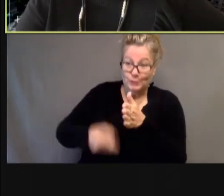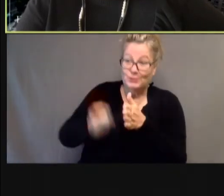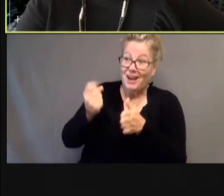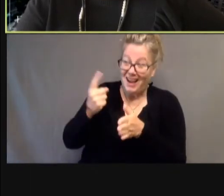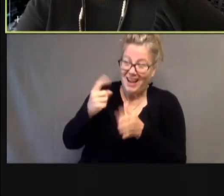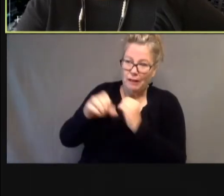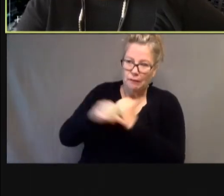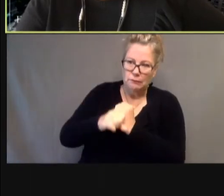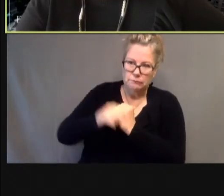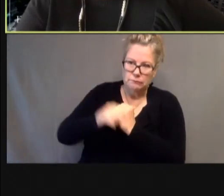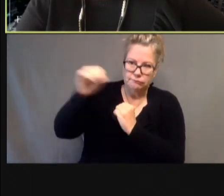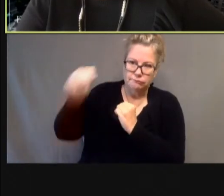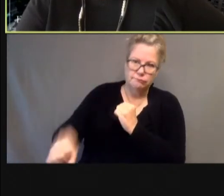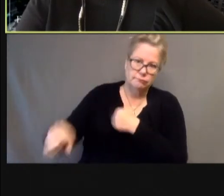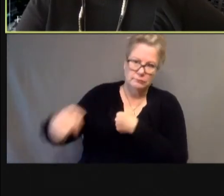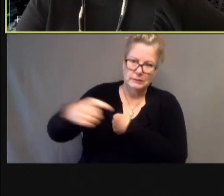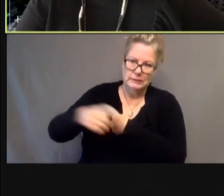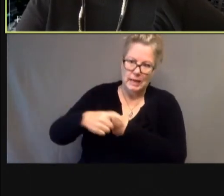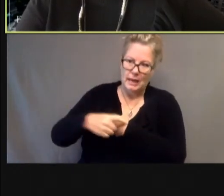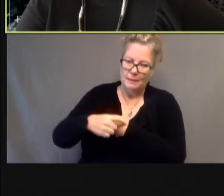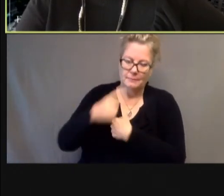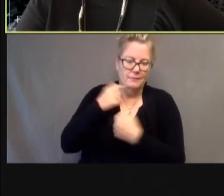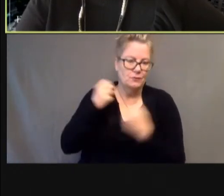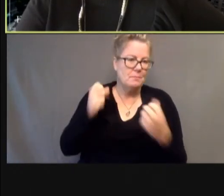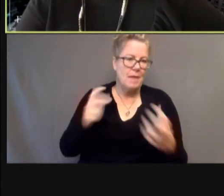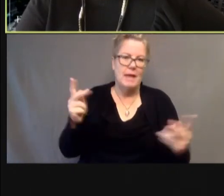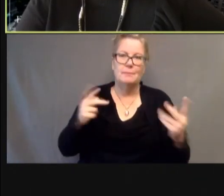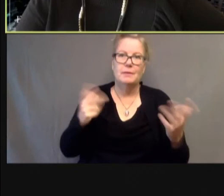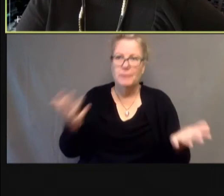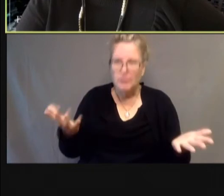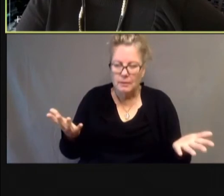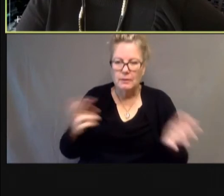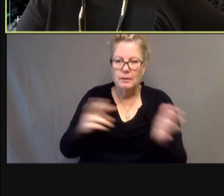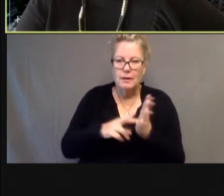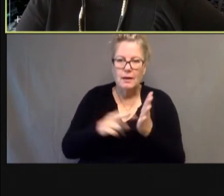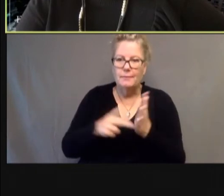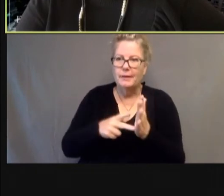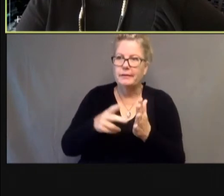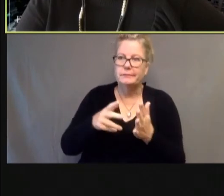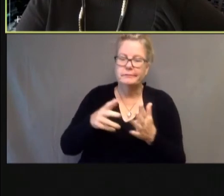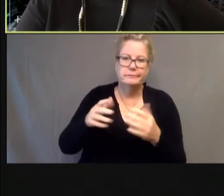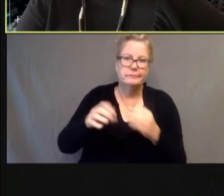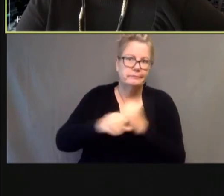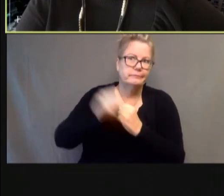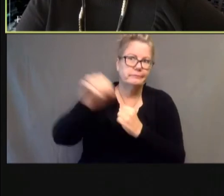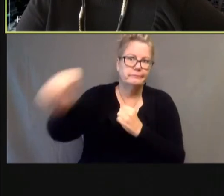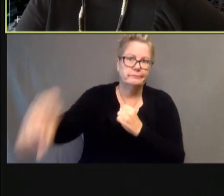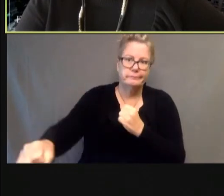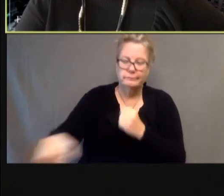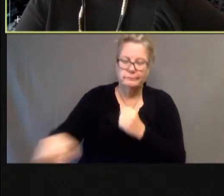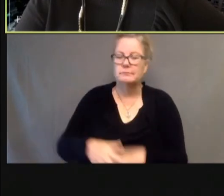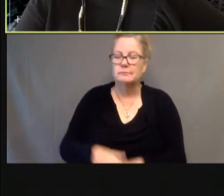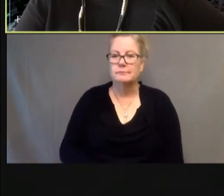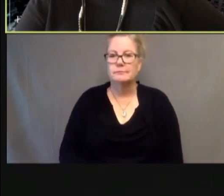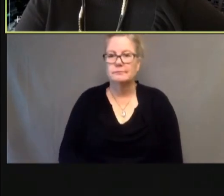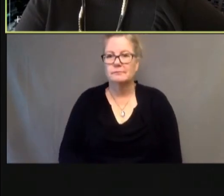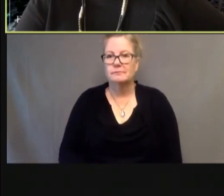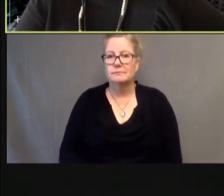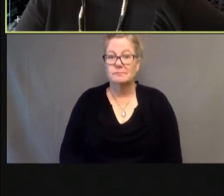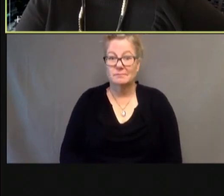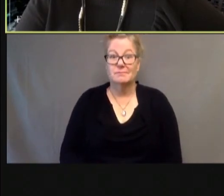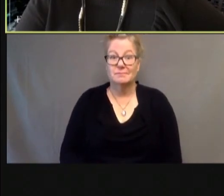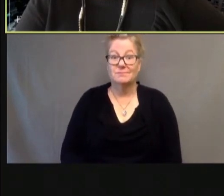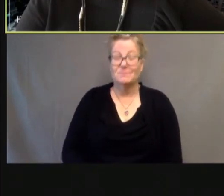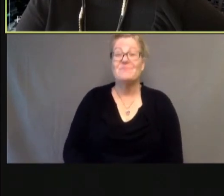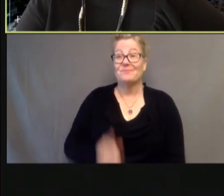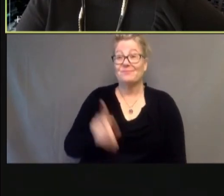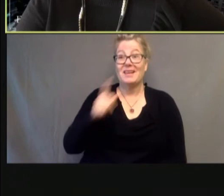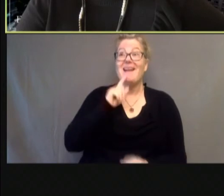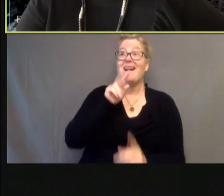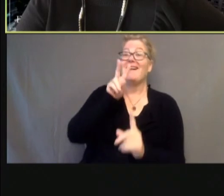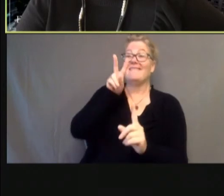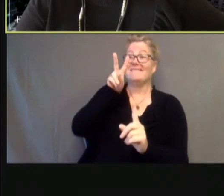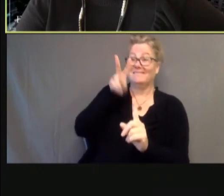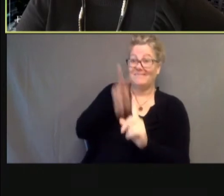for a lot of people. They have six months to review your case and render a decision.